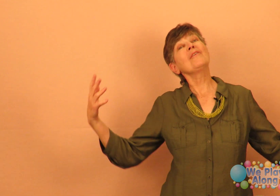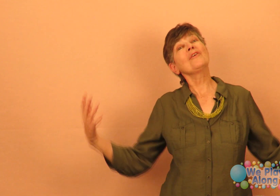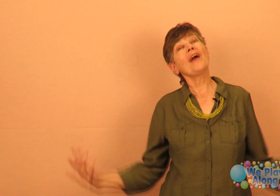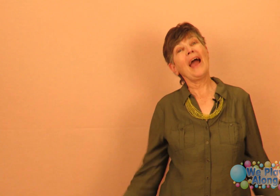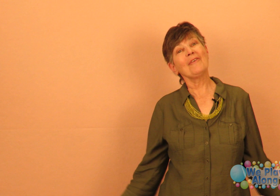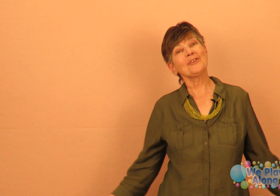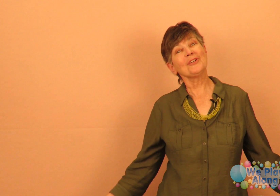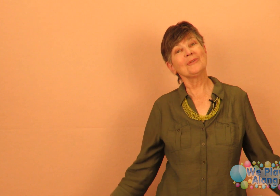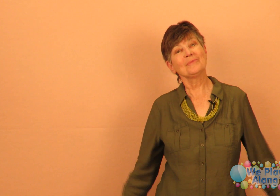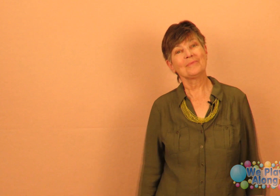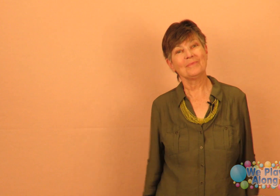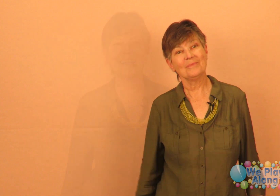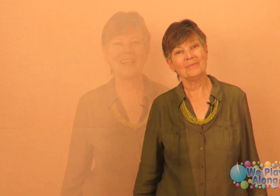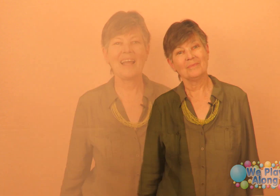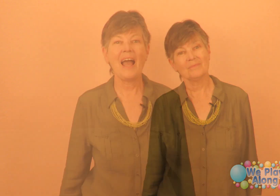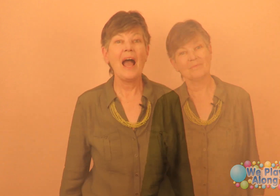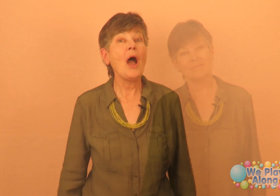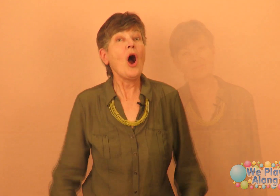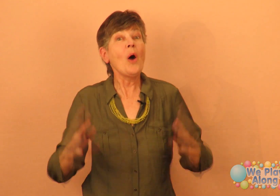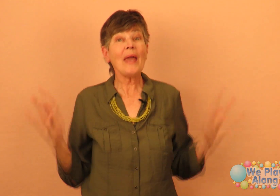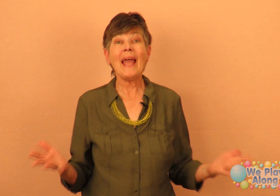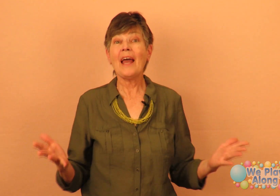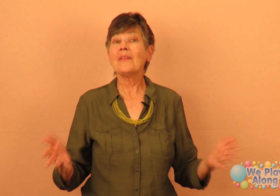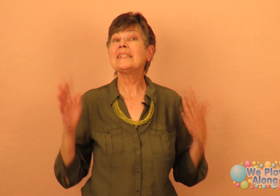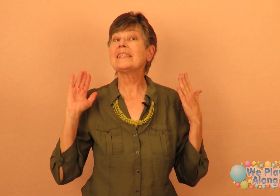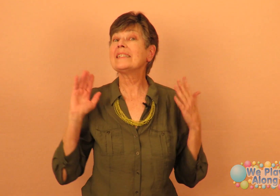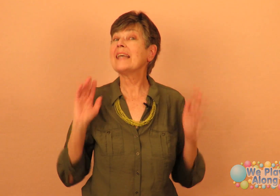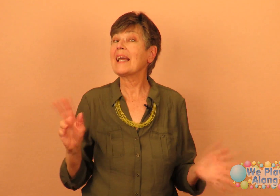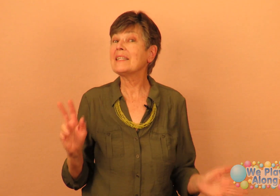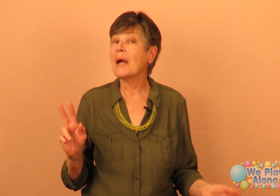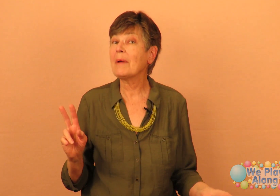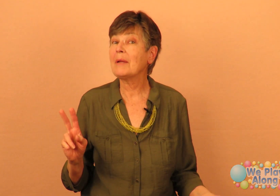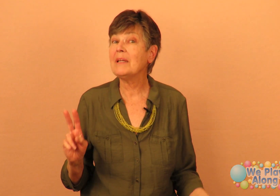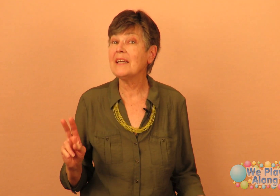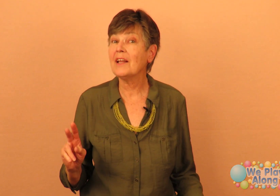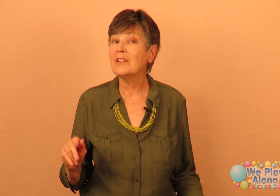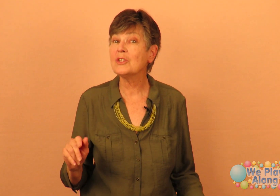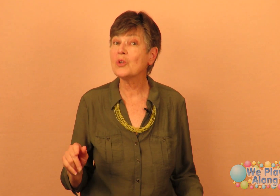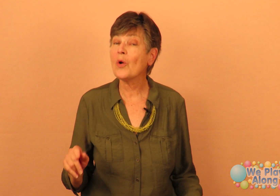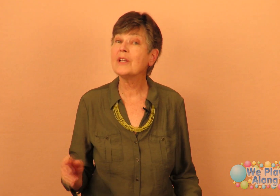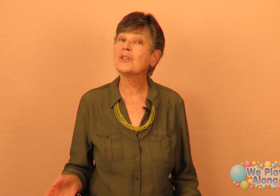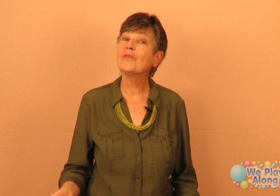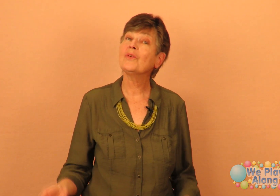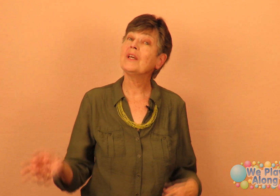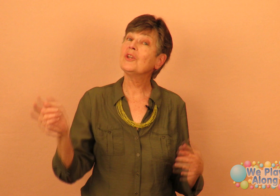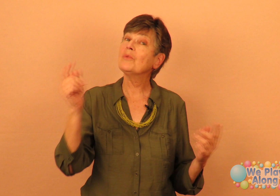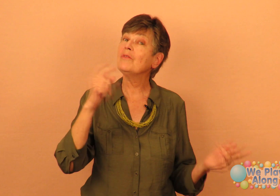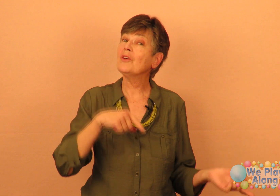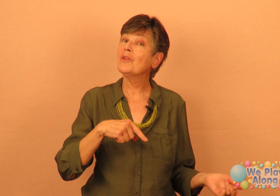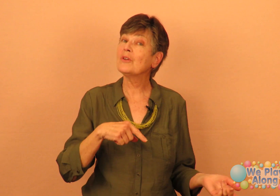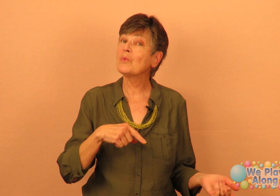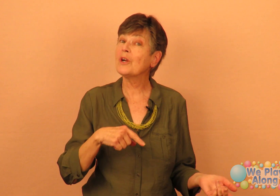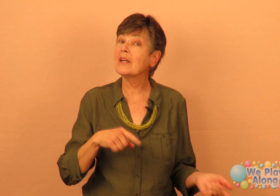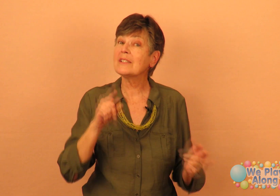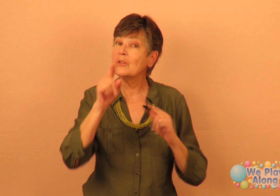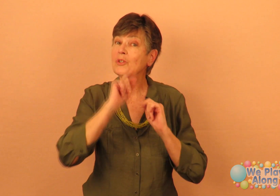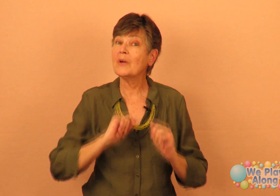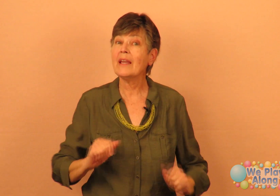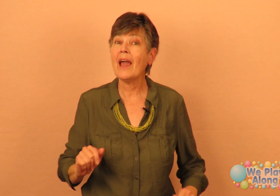after okay now this is the second time I'm gonna be telling this story so if you need to review those words you do it now